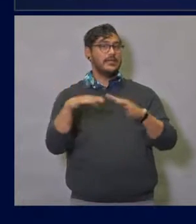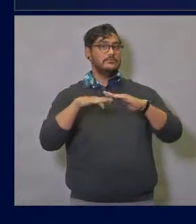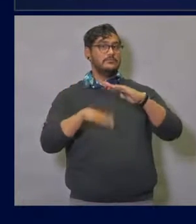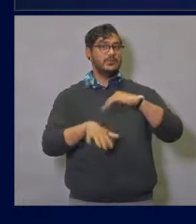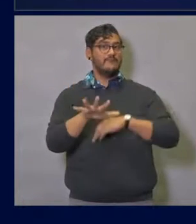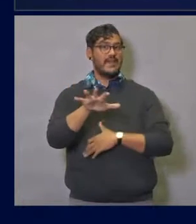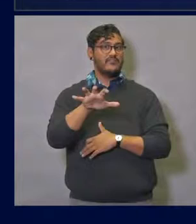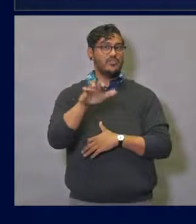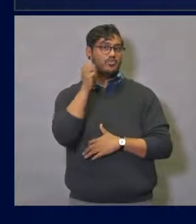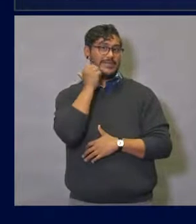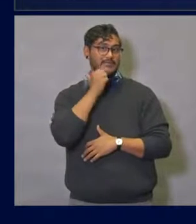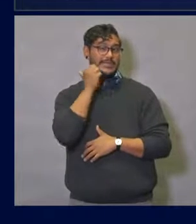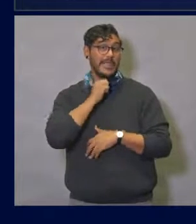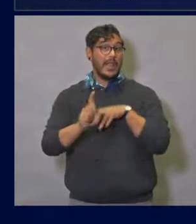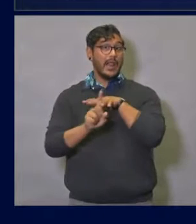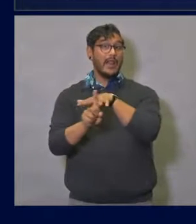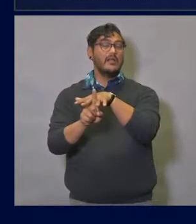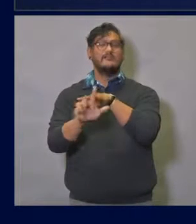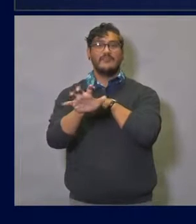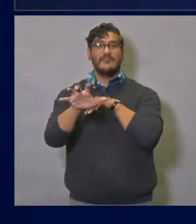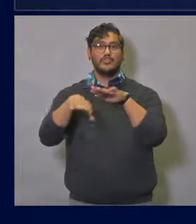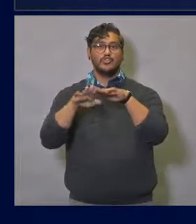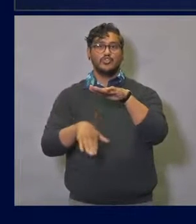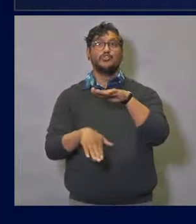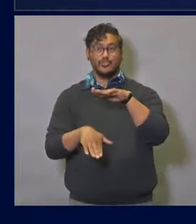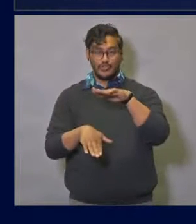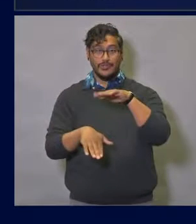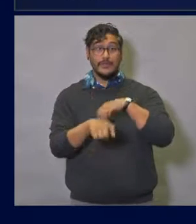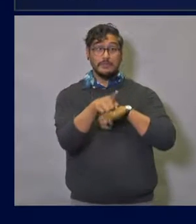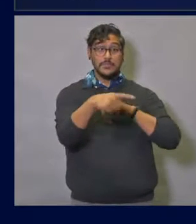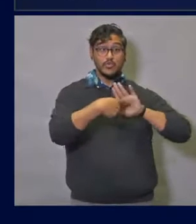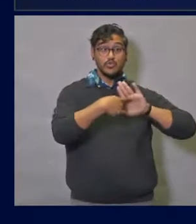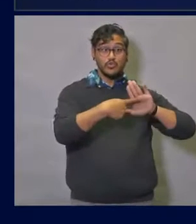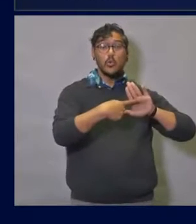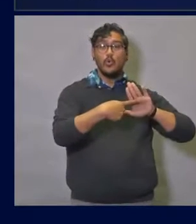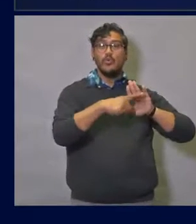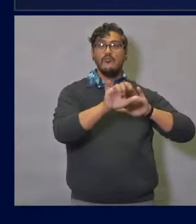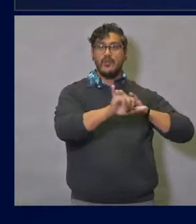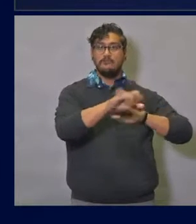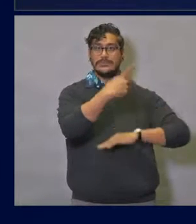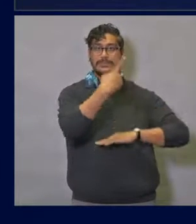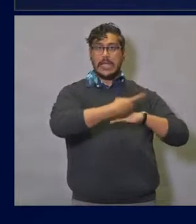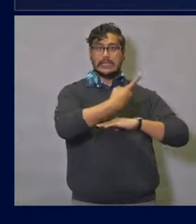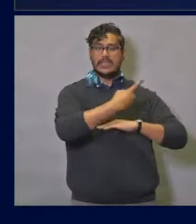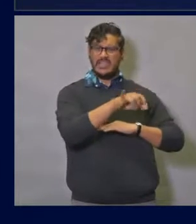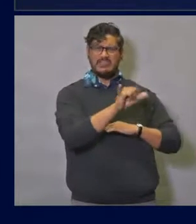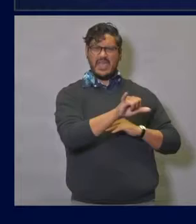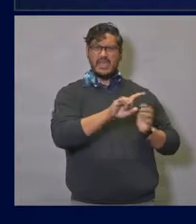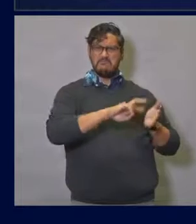AS OF MARCH 14TH IS UNDER 500